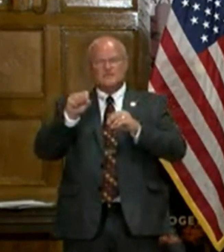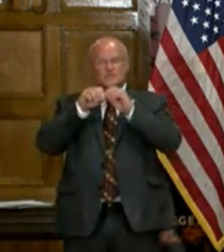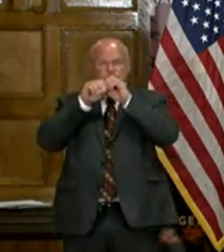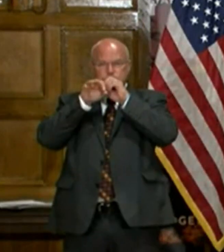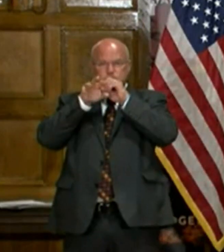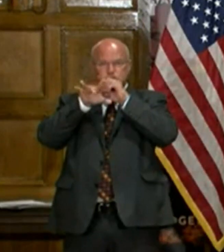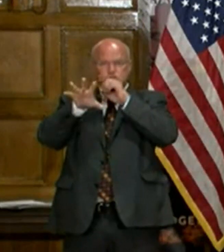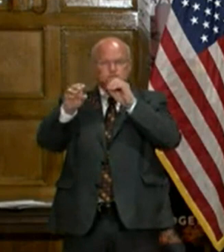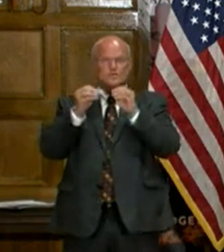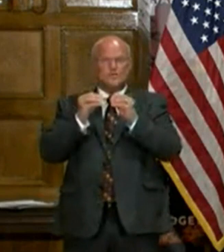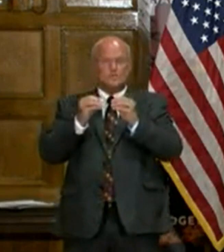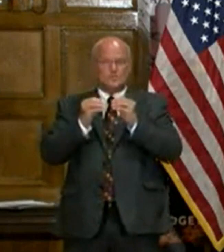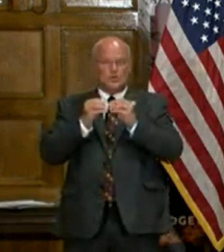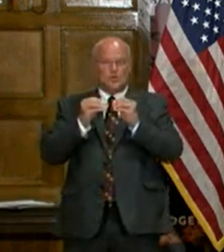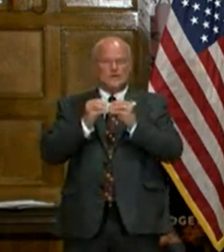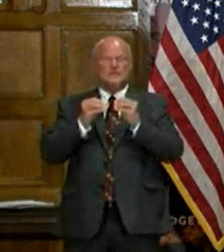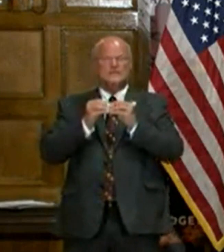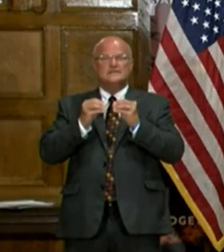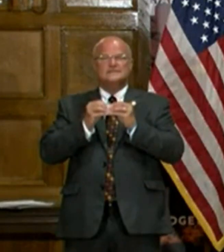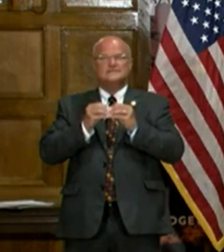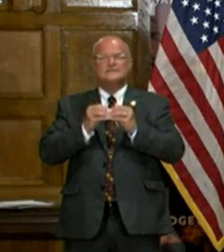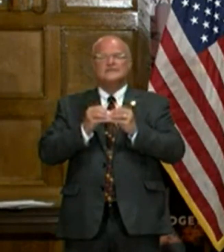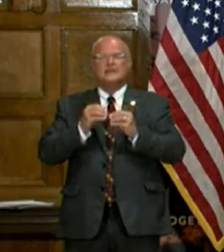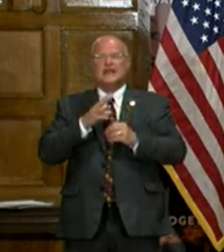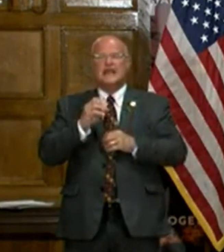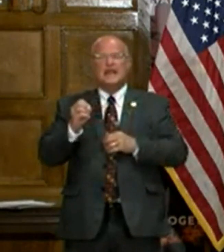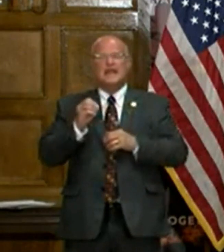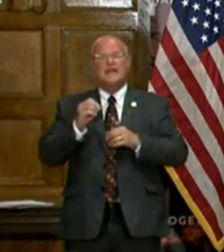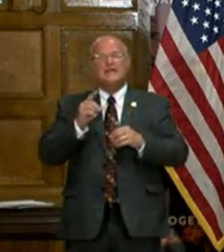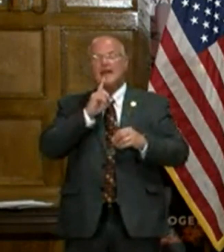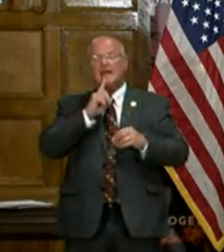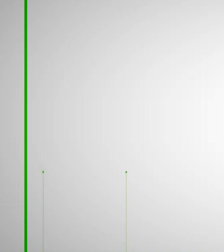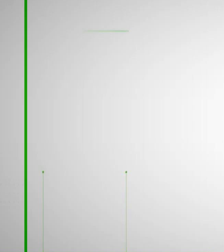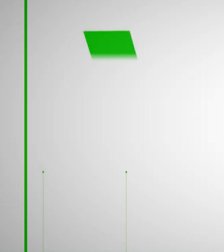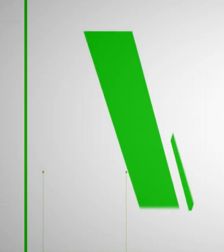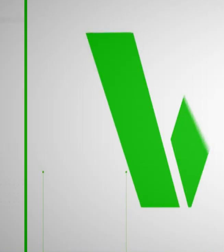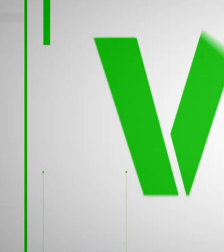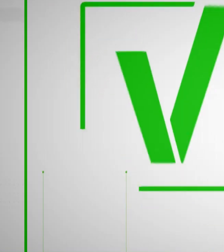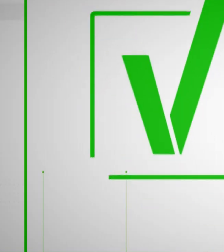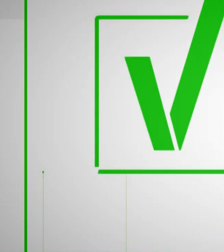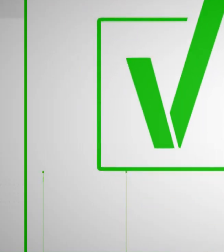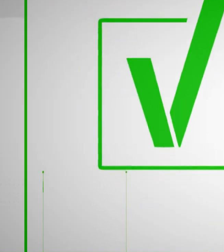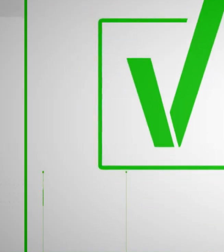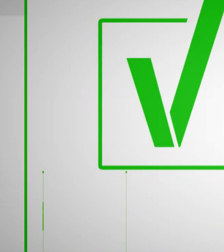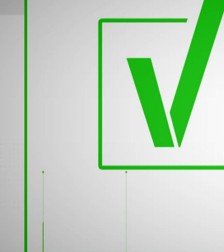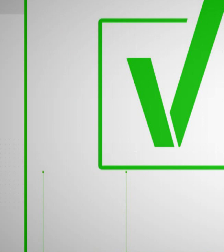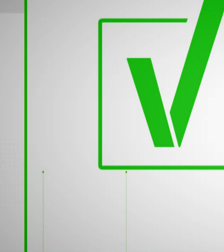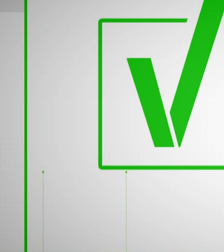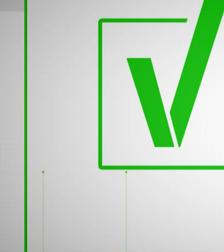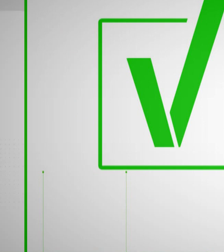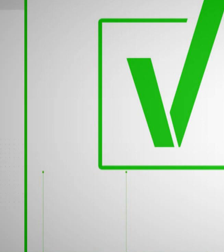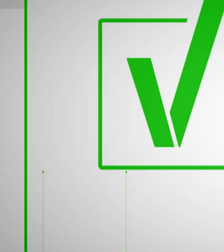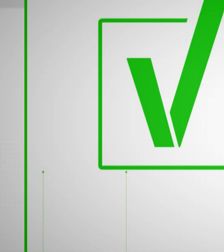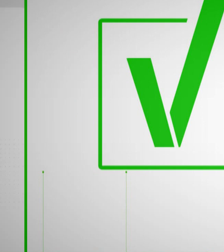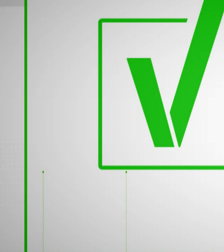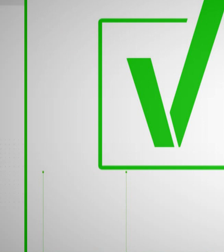THE GATORS AND I'M GLAD I DIDN'T BUY ONE BECAUSE THEY THE GATORS AND I'M GLAD I DIDN'T BUY ONE BECAUSE THEY ACTUALLY THE GATORS AND I'M GLAD I DIDN'T BUY ONE BECAUSE THEY ACTUALLY DISSEMINATE THE GATORS AND I'M GLAD I DIDN'T BUY ONE BECAUSE THEY ACTUALLY DISSEMINATE THE THE GATORS AND I'M GLAD I DIDN'T BUY ONE BECAUSE THEY ACTUALLY DISSEMINATE THE SPREAD DIDN'T BUY ONE BECAUSE THEY ACTUALLY DISSEMINATE THE SPREAD DIDN'T BUY ONE BECAUSE THEY ACTUALLY DISSEMINATE THE SPREAD OF DIDN'T BUY ONE BECAUSE THEY ACTUALLY DISSEMINATE THE SPREAD OF THE DIDN'T BUY ONE BECAUSE THEY ACTUALLY DISSEMINATE THE SPREAD OF THE PLUME, DIDN'T BUY ONE BECAUSE THEY ACTUALLY DISSEMINATE THE SPREAD OF THE PLUME, IF DIDN'T BUY ONE BECAUSE THEY ACTUALLY DISSEMINATE THE SPREAD OF THE PLUME, IF YOU DIDN'T BUY ONE BECAUSE THEY ACTUALLY DISSEMINATE THE SPREAD OF THE PLUME, IF YOU WILL, ACTUALLY DISSEMINATE THE SPREAD OF THE PLUME, IF YOU WILL, ACTUALLY DISSEMINATE THE SPREAD OF THE PLUME, IF YOU WILL, OF ACTUALLY DISSEMINATE THE SPREAD OF THE PLUME, IF YOU WILL, OF RESPIRATORY ACTUALLY DISSEMINATE THE SPREAD OF THE PLUME, IF YOU WILL, OF RESPIRATORY SECRETIONS OF THE PLUME, IF YOU WILL, OF RESPIRATORY SECRETIONS OF THE PLUME, IF YOU WILL, OF RESPIRATORY SECRETIONS OUTWARD OF THE PLUME, IF YOU WILL, OF RESPIRATORY SECRETIONS OUTWARD AND OF THE PLUME, IF YOU WILL, OF RESPIRATORY SECRETIONS OUTWARD AND MAY OF THE PLUME, IF YOU WILL, OF RESPIRATORY SECRETIONS OUTWARD AND MAY ACTUALLY OF RESPIRATORY SECRETIONS OUTWARD AND MAY ACTUALLY